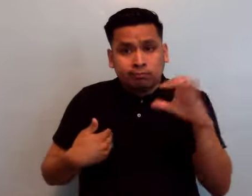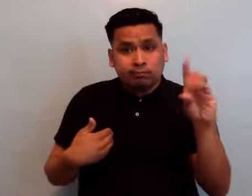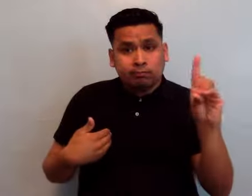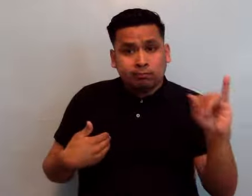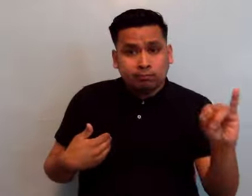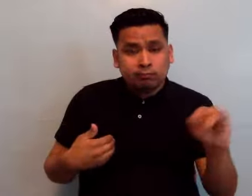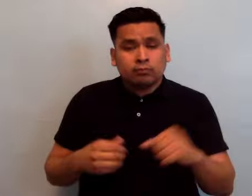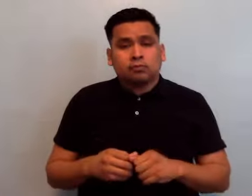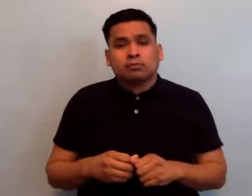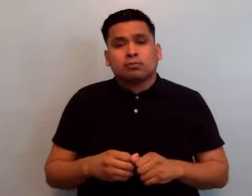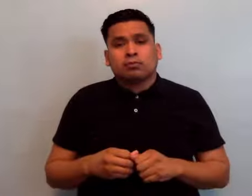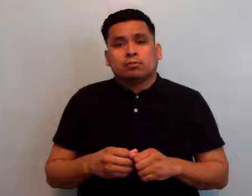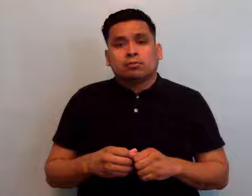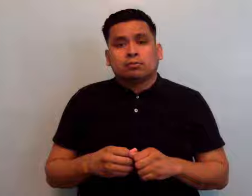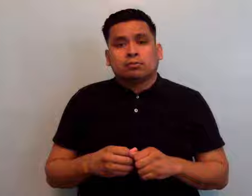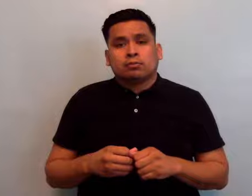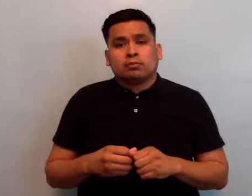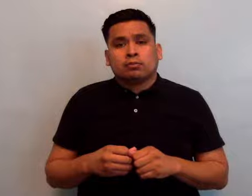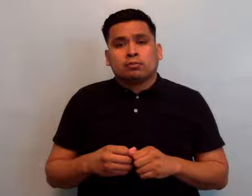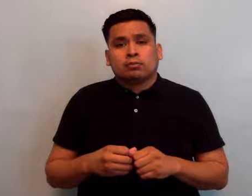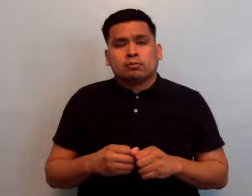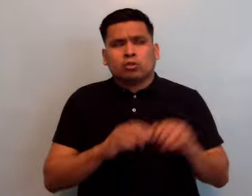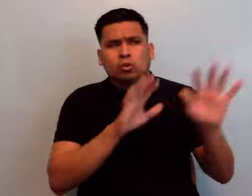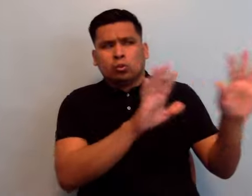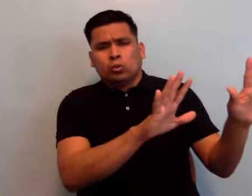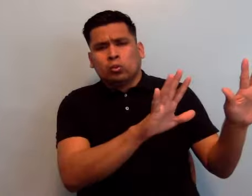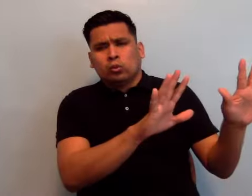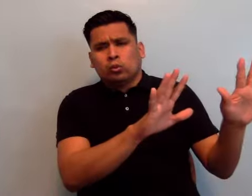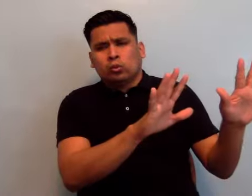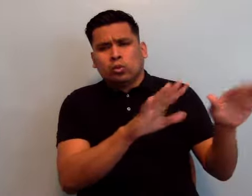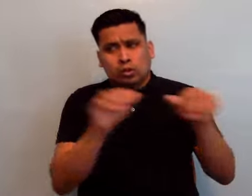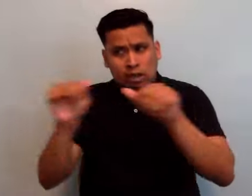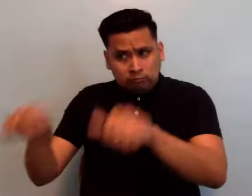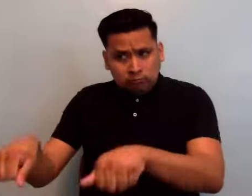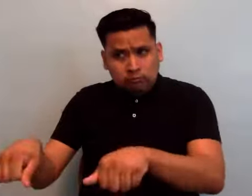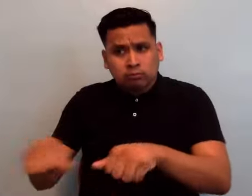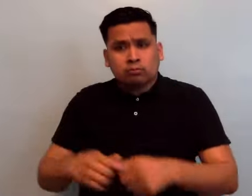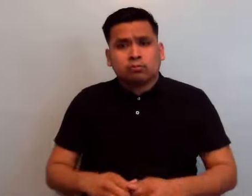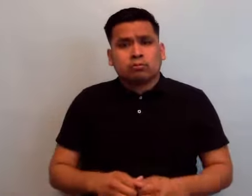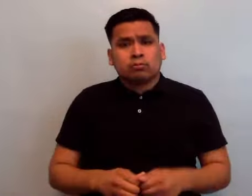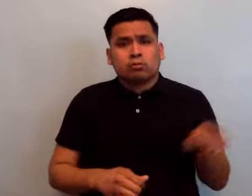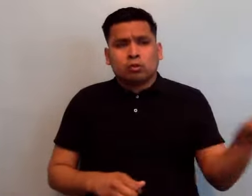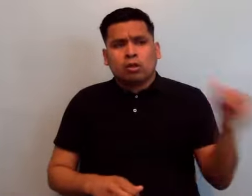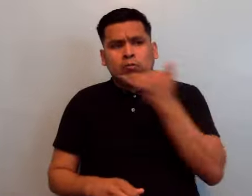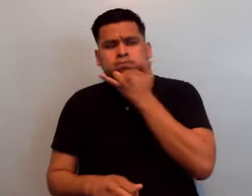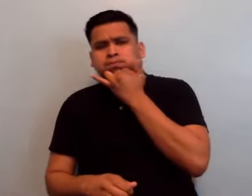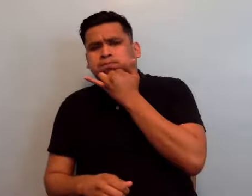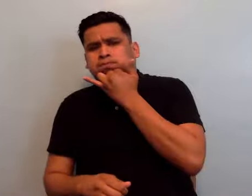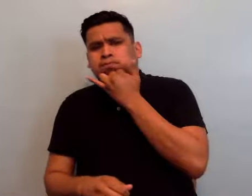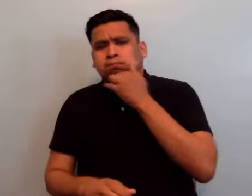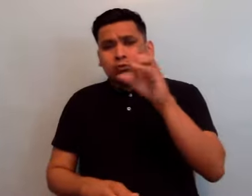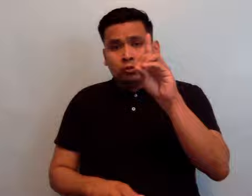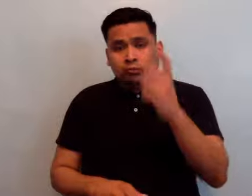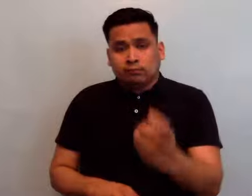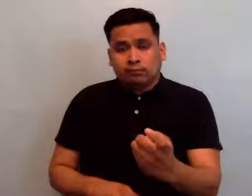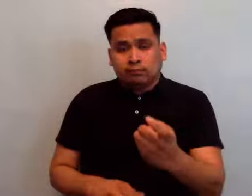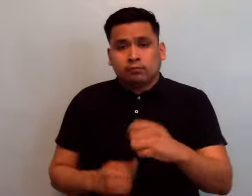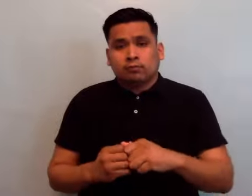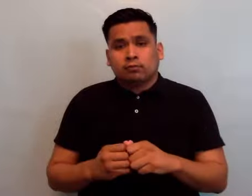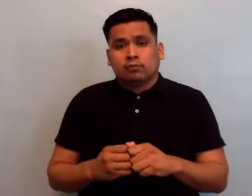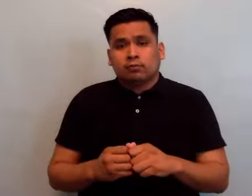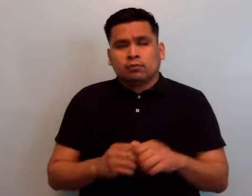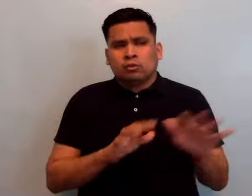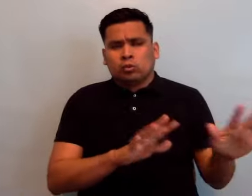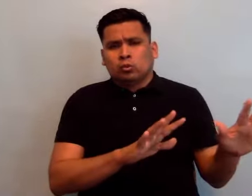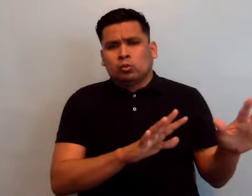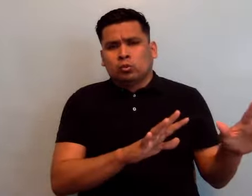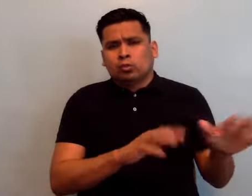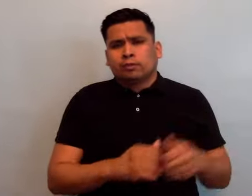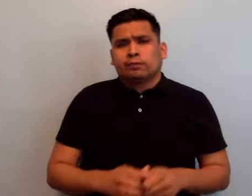A CDI is available if needed, and without one, a wrong diagnosis may be given,